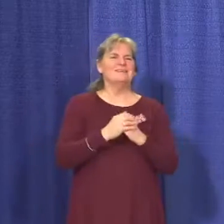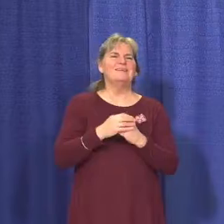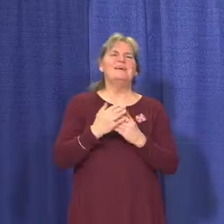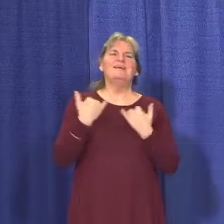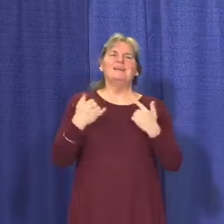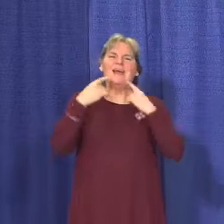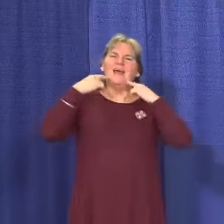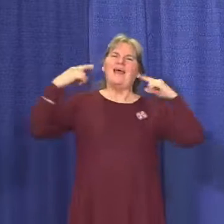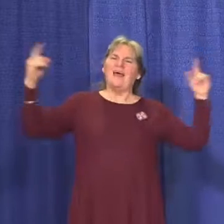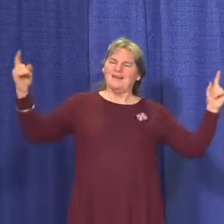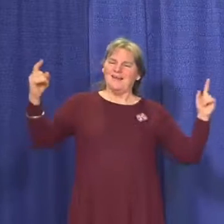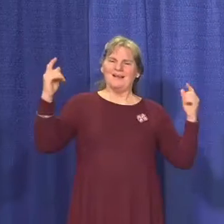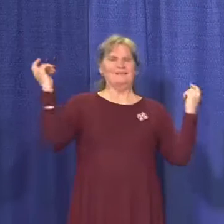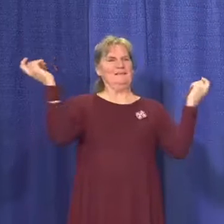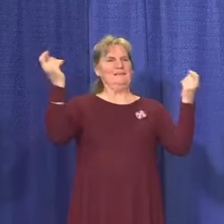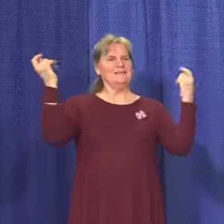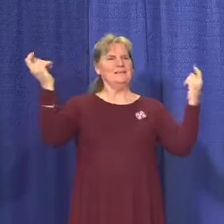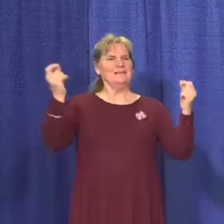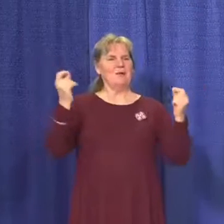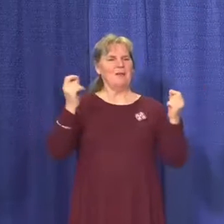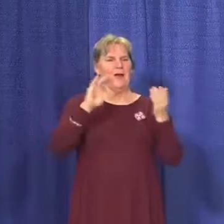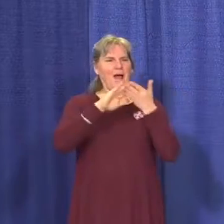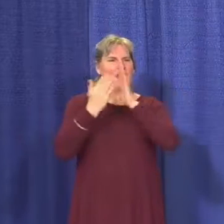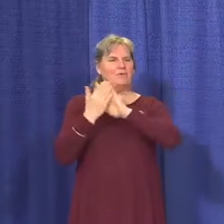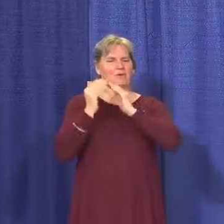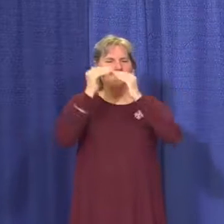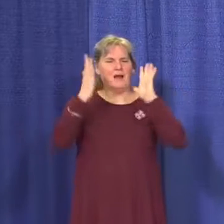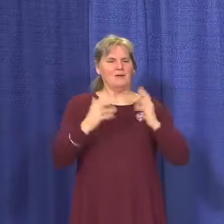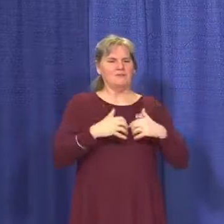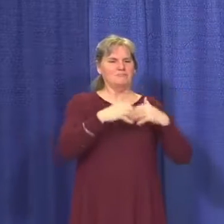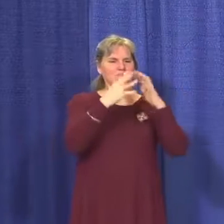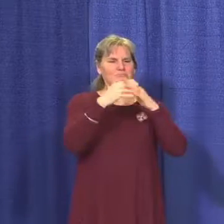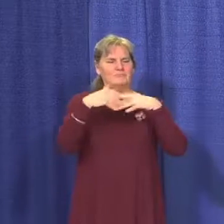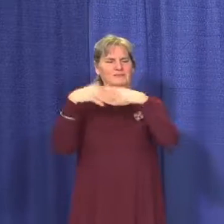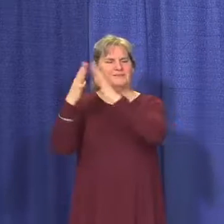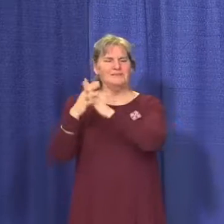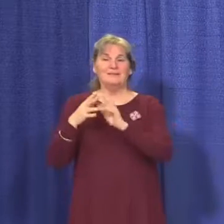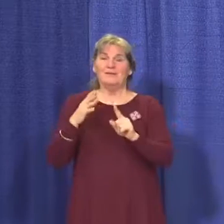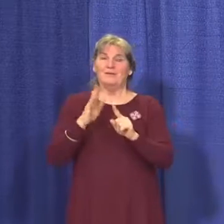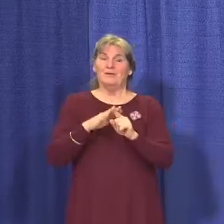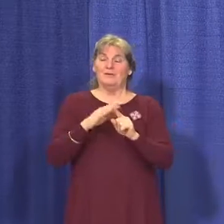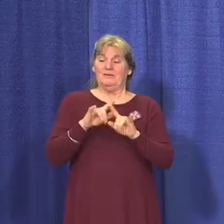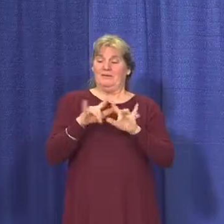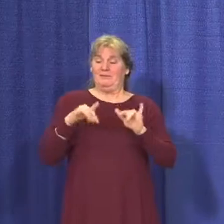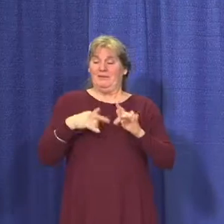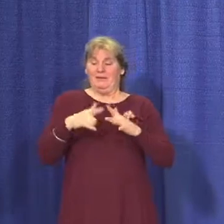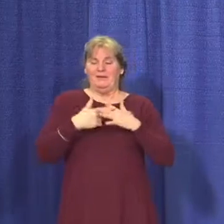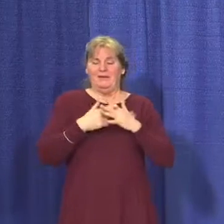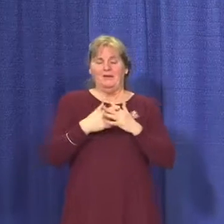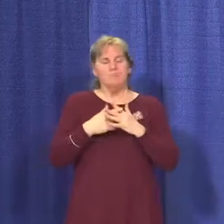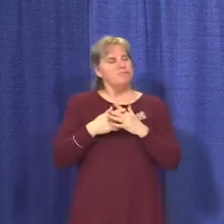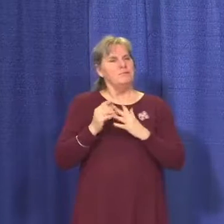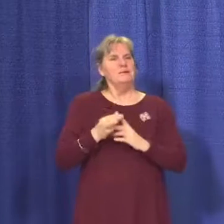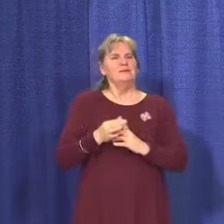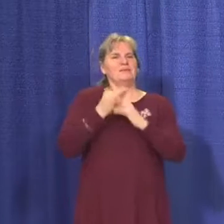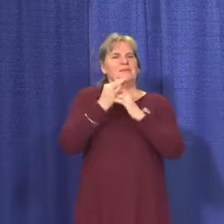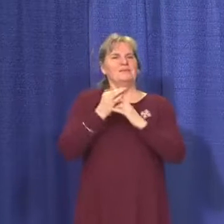announcement and the investment towards community housing. And as I noted at the start, this is a very special day for